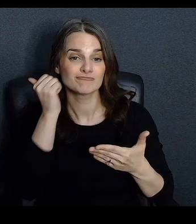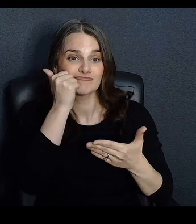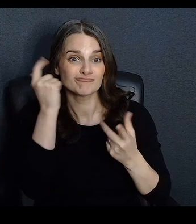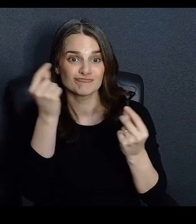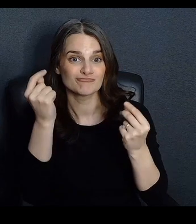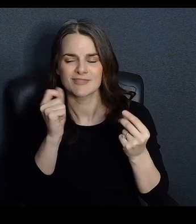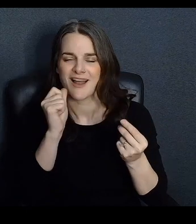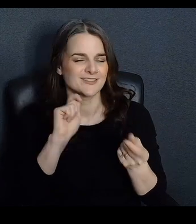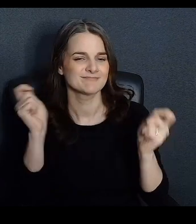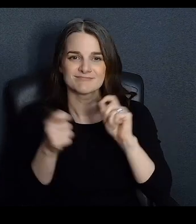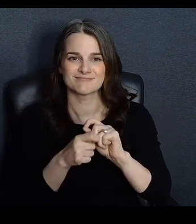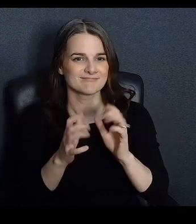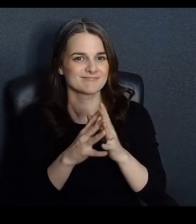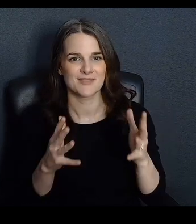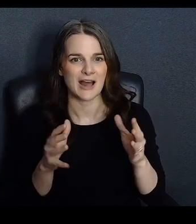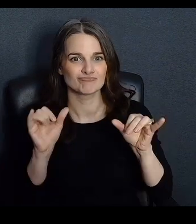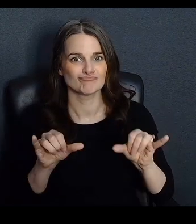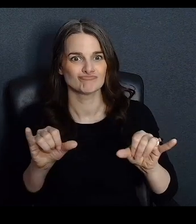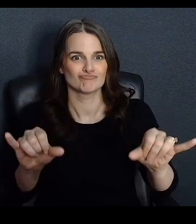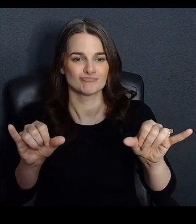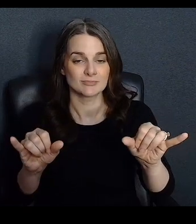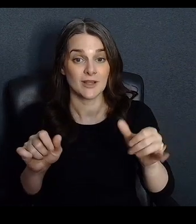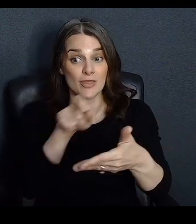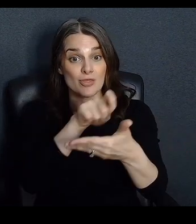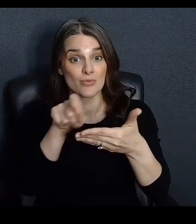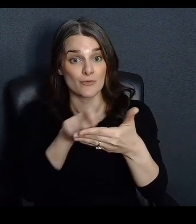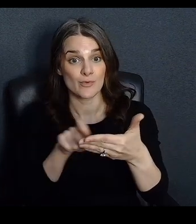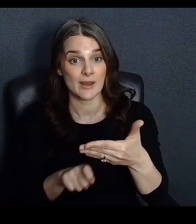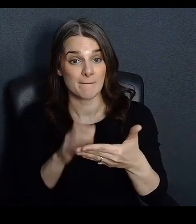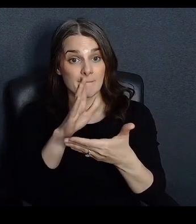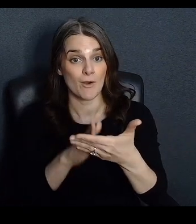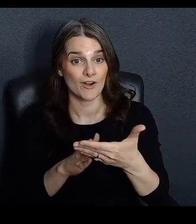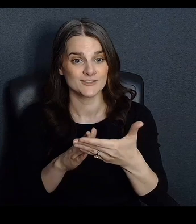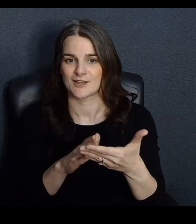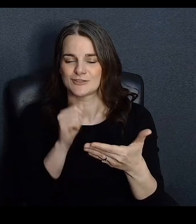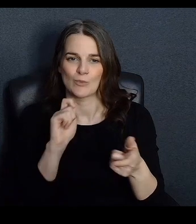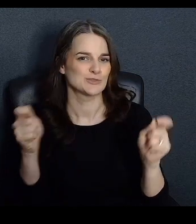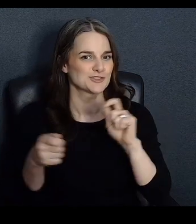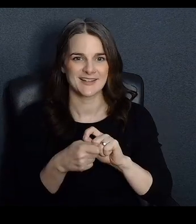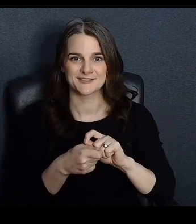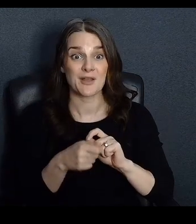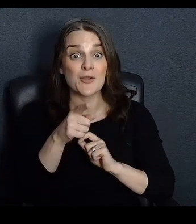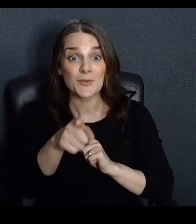isn't going to change much because the written parts on this list don't change.